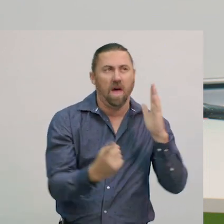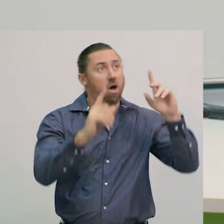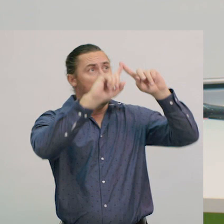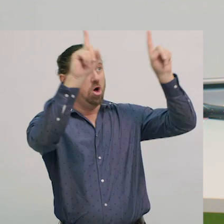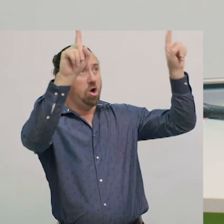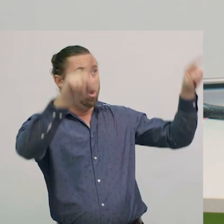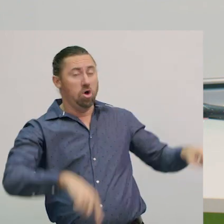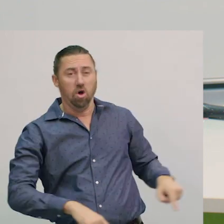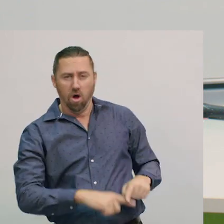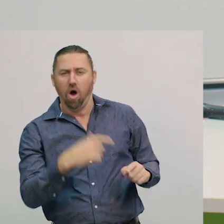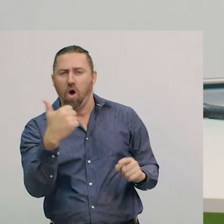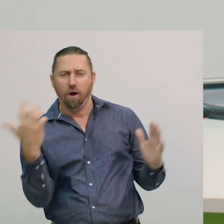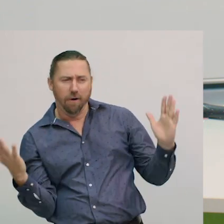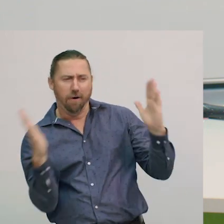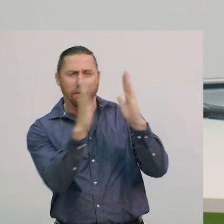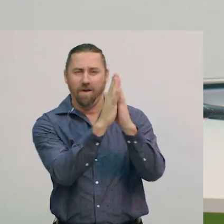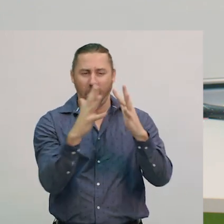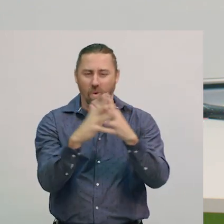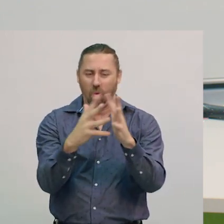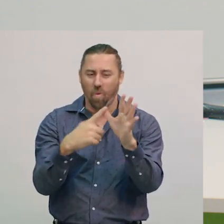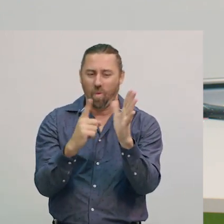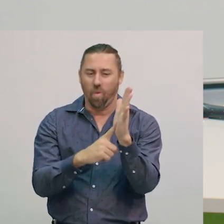So it’s a quick way to cover the walls in your house.